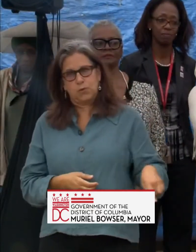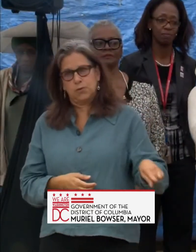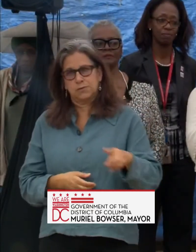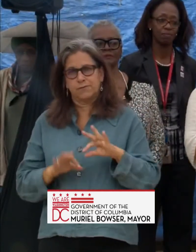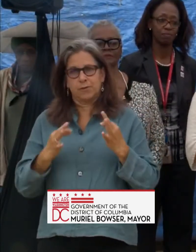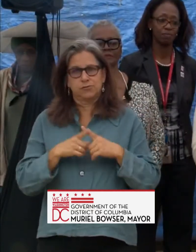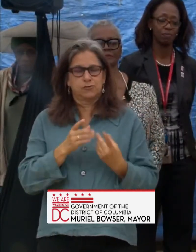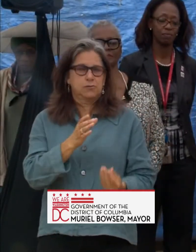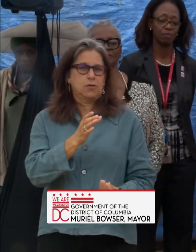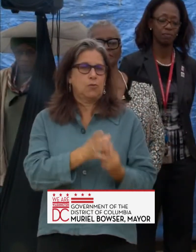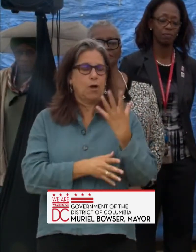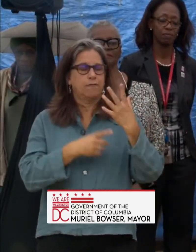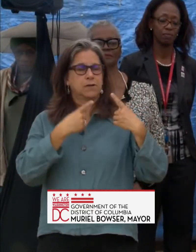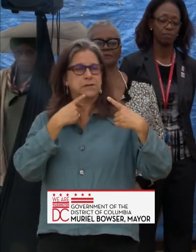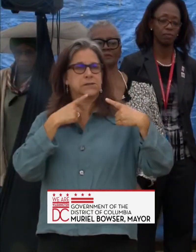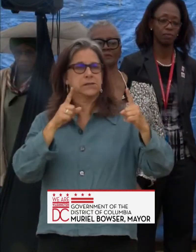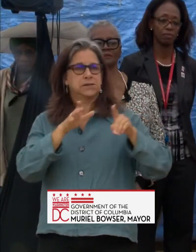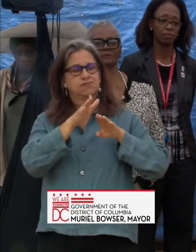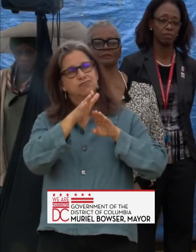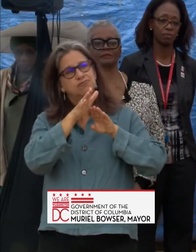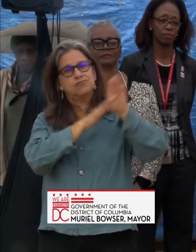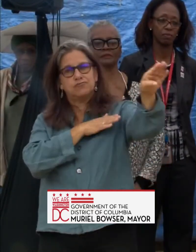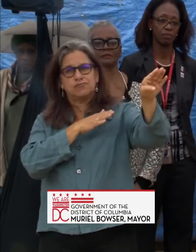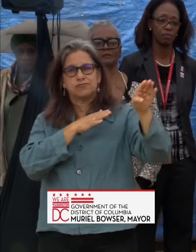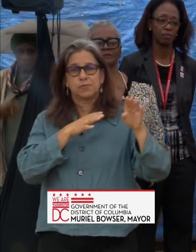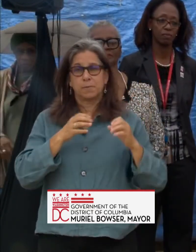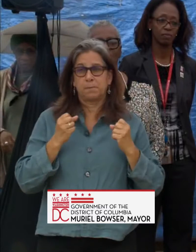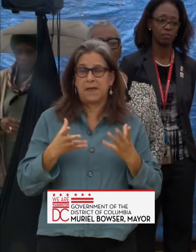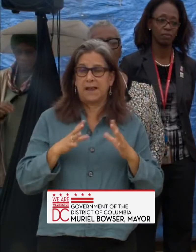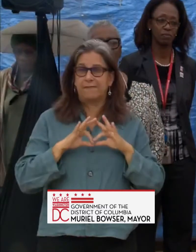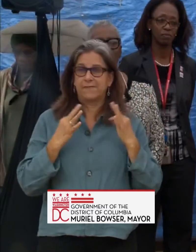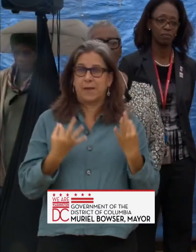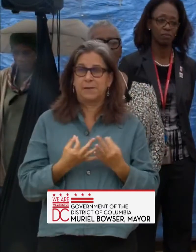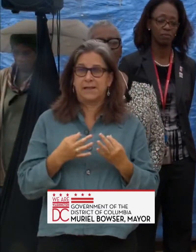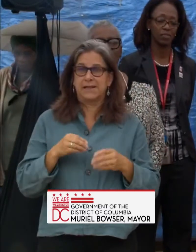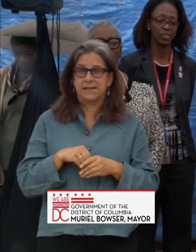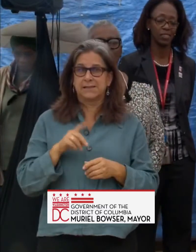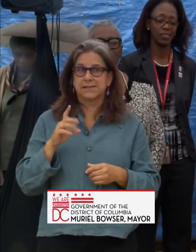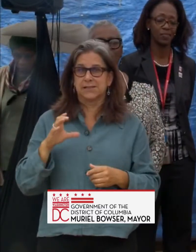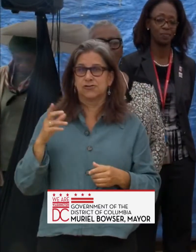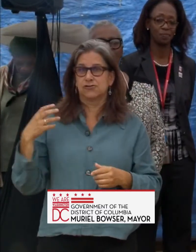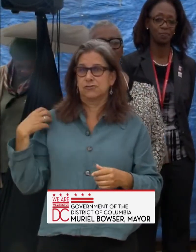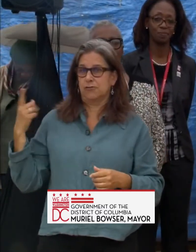MANY OF THE FAMILIES AT D.C. GENERAL ARE YOUNG WOMEN WITH SMALL CHILDREN.